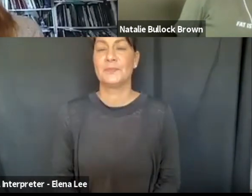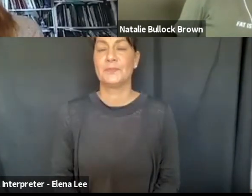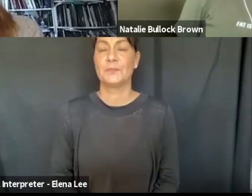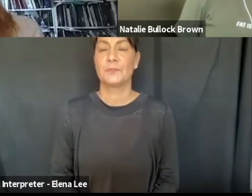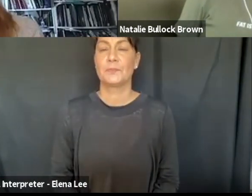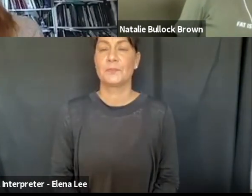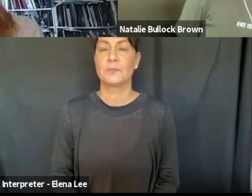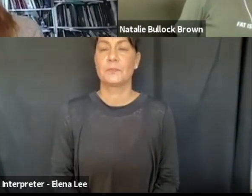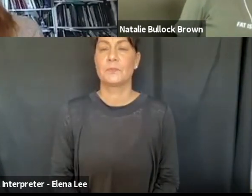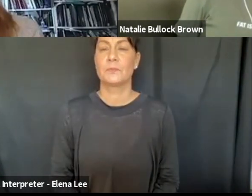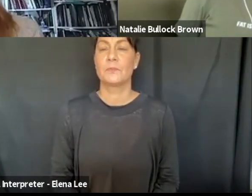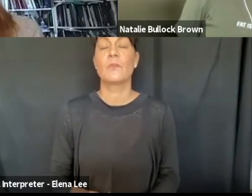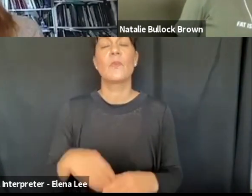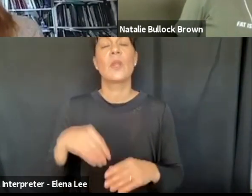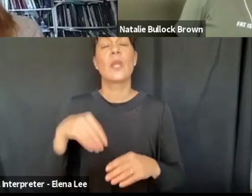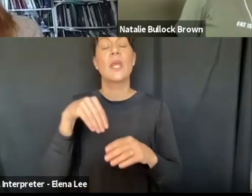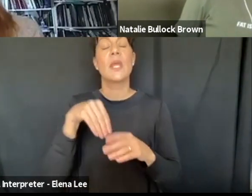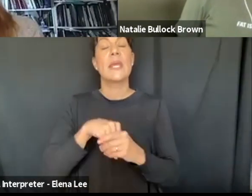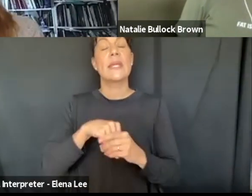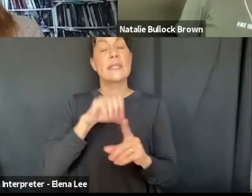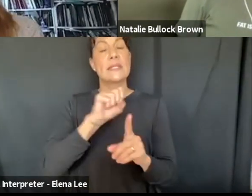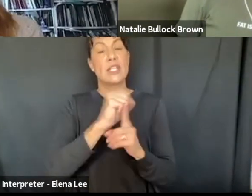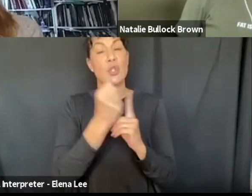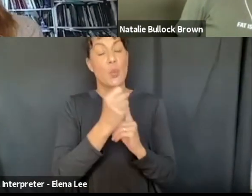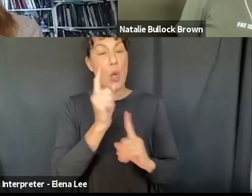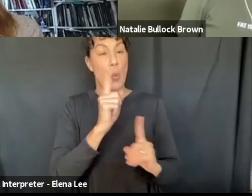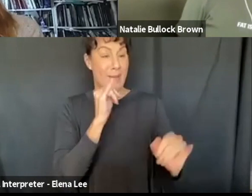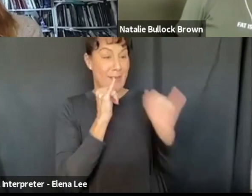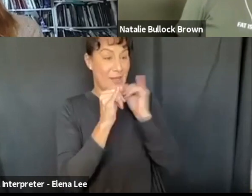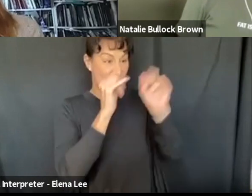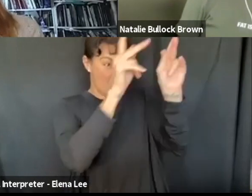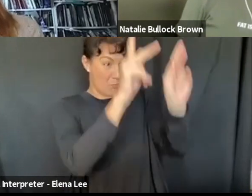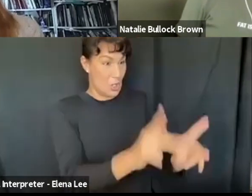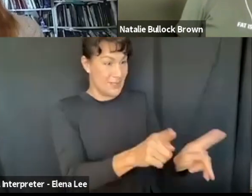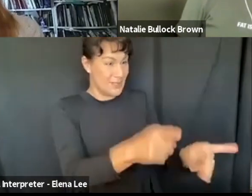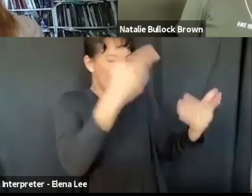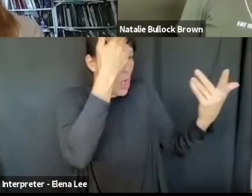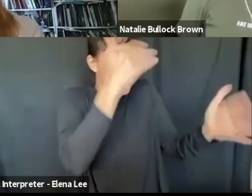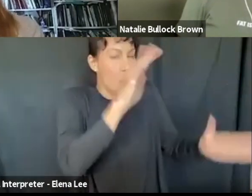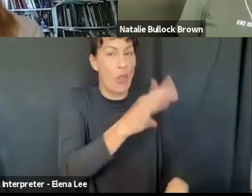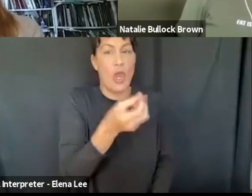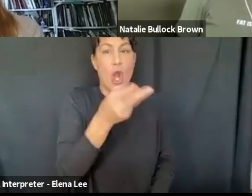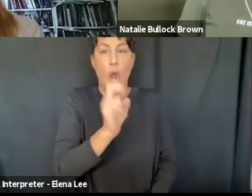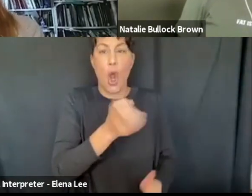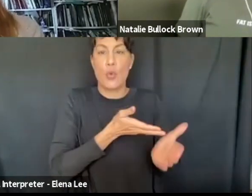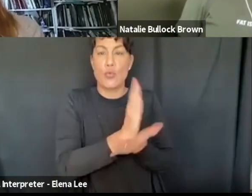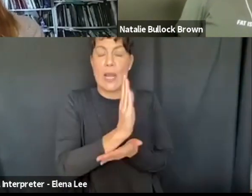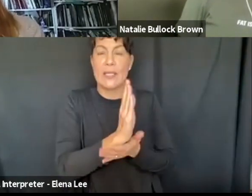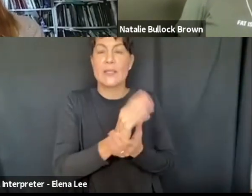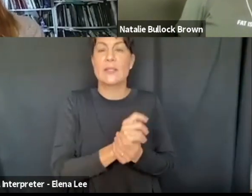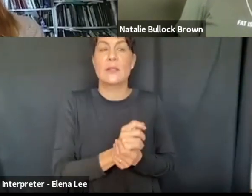In situations where interviewees might not be aware of their own rights with respect to sharing their personal story